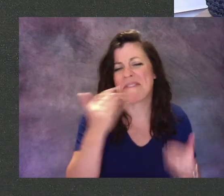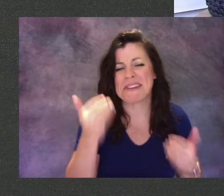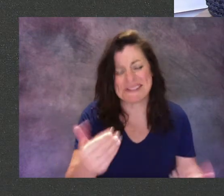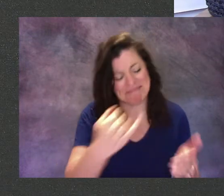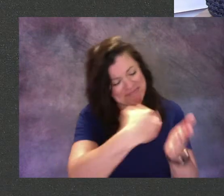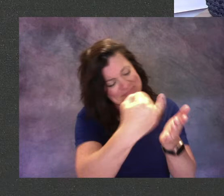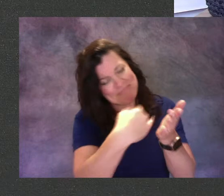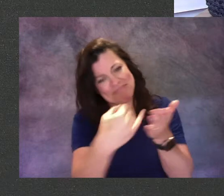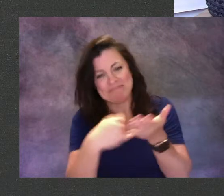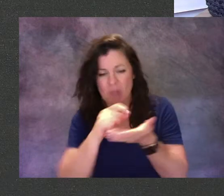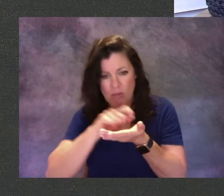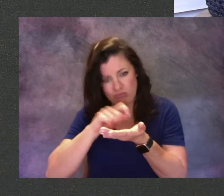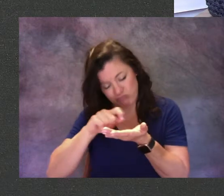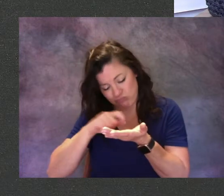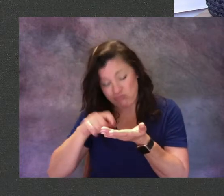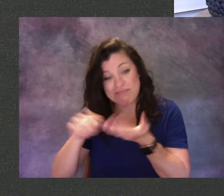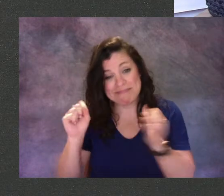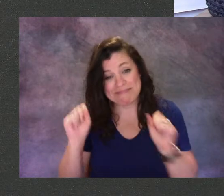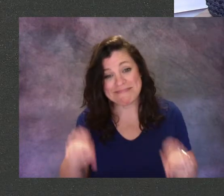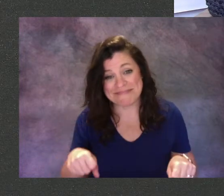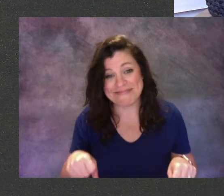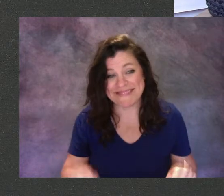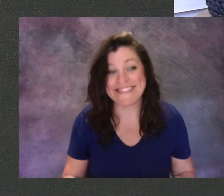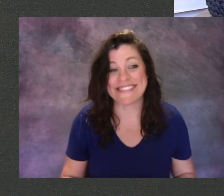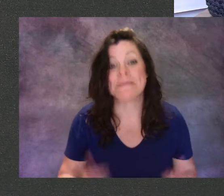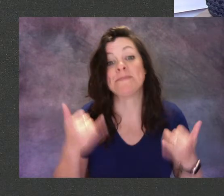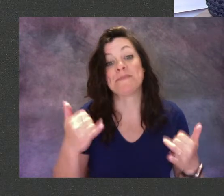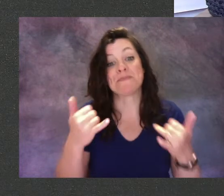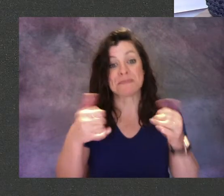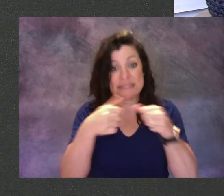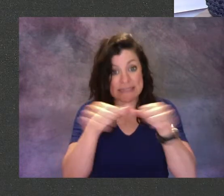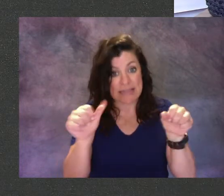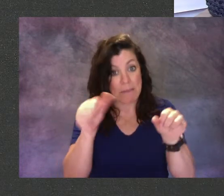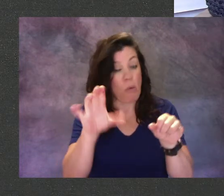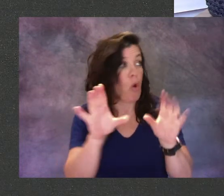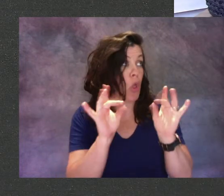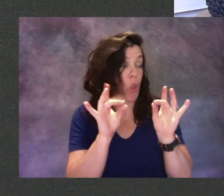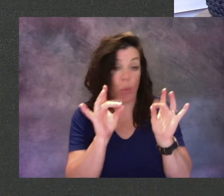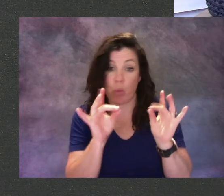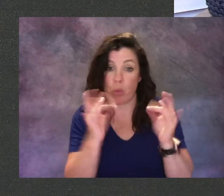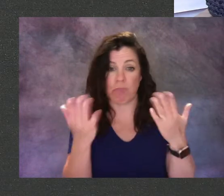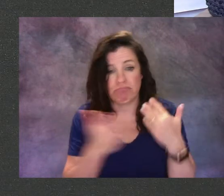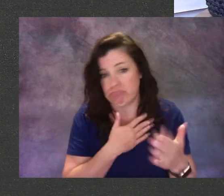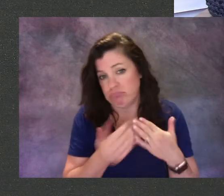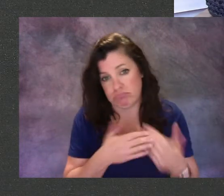Then, you're gonna grab some tape or glue, whatever you have,